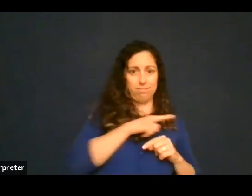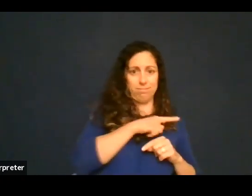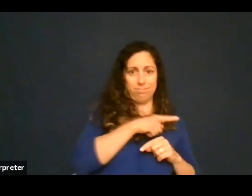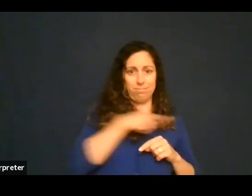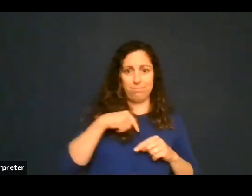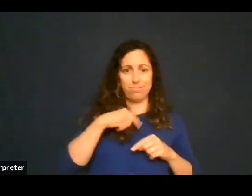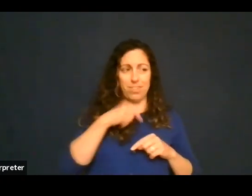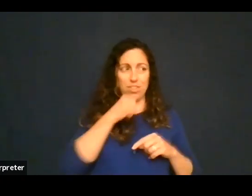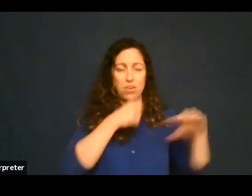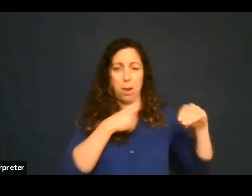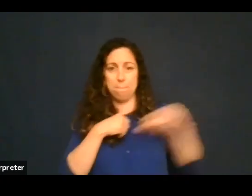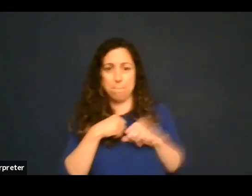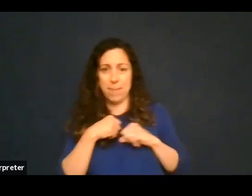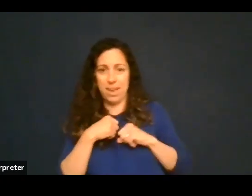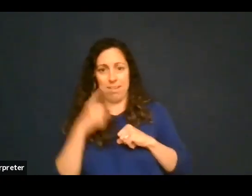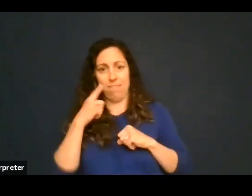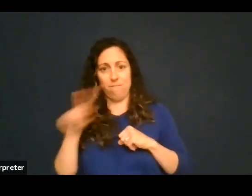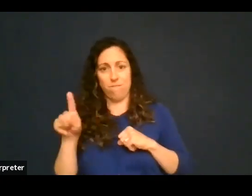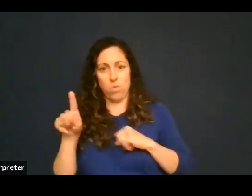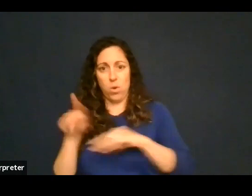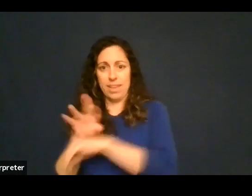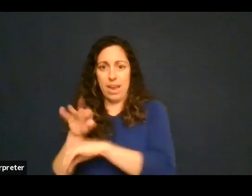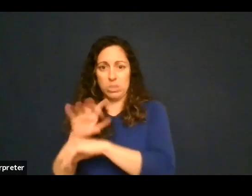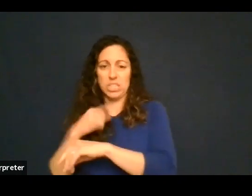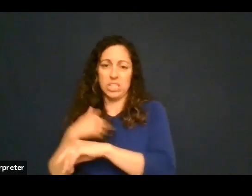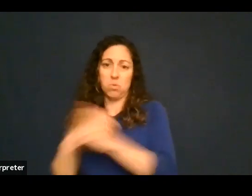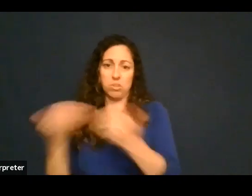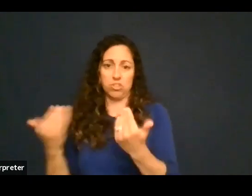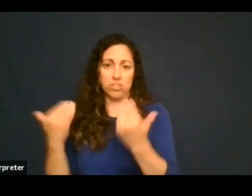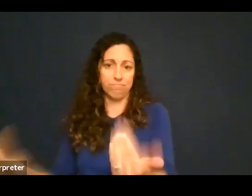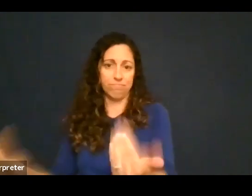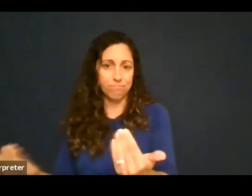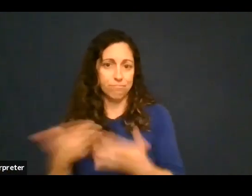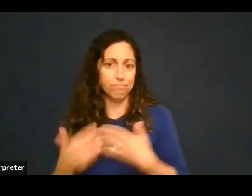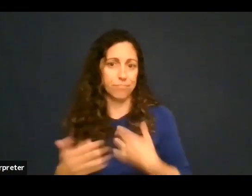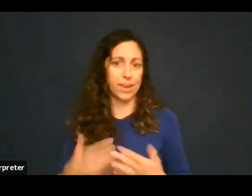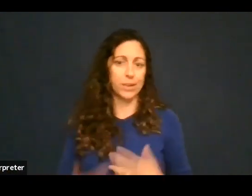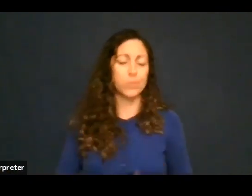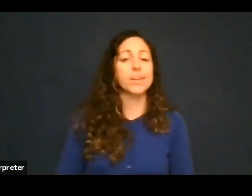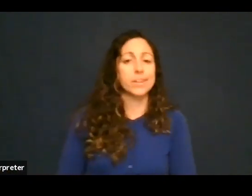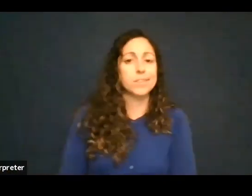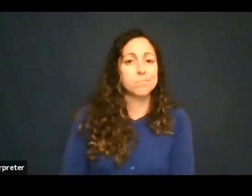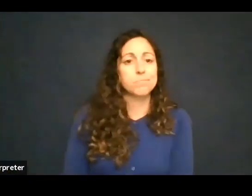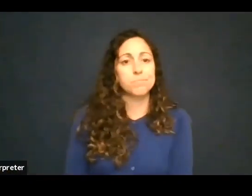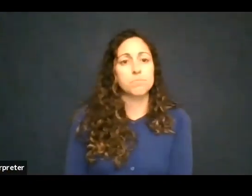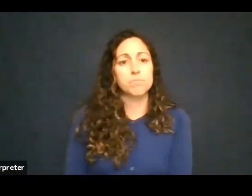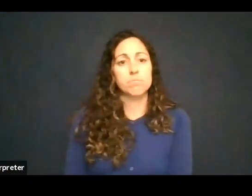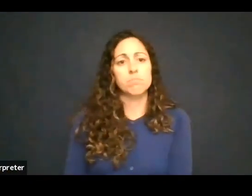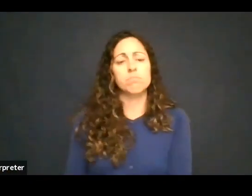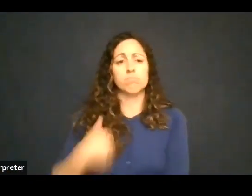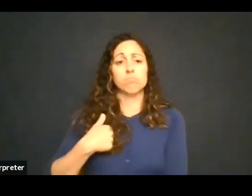But it's another way to get it done. I do have a question for Brian.